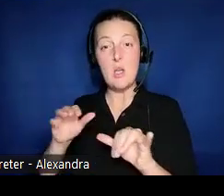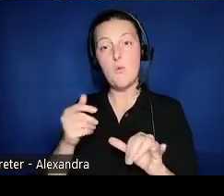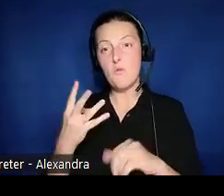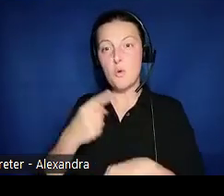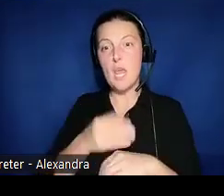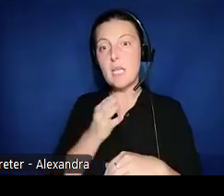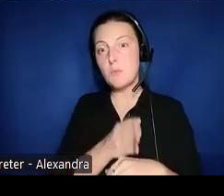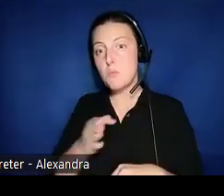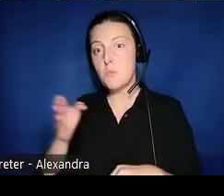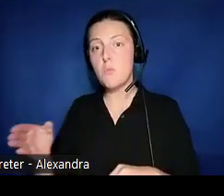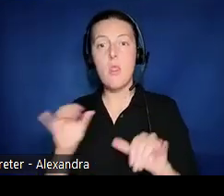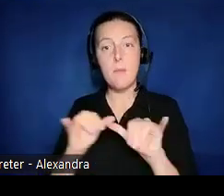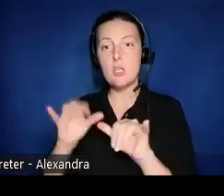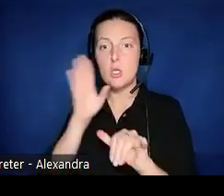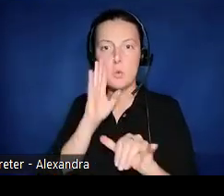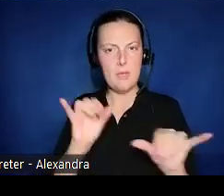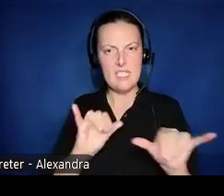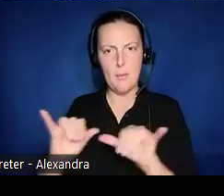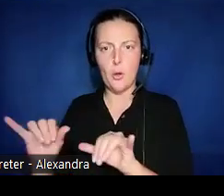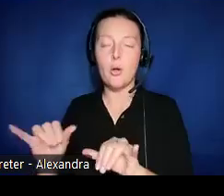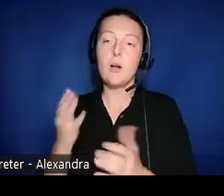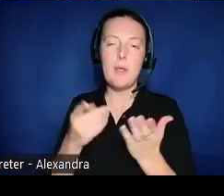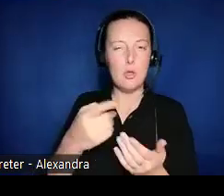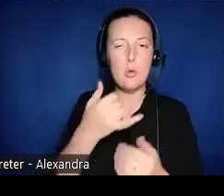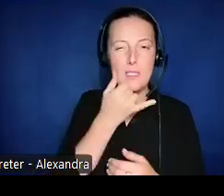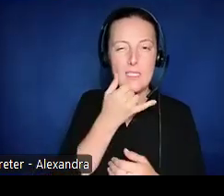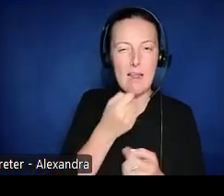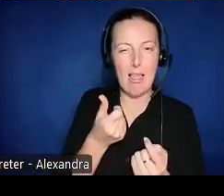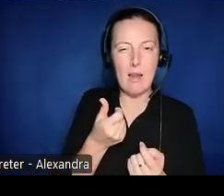because you probably made some mistakes, and two, because the sun is moving around, or the the Earth